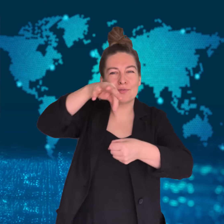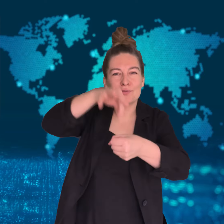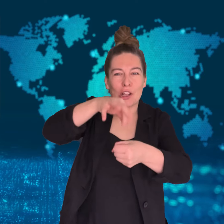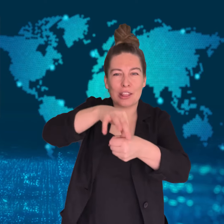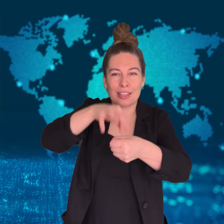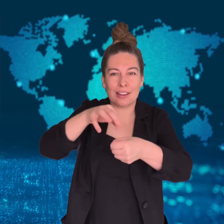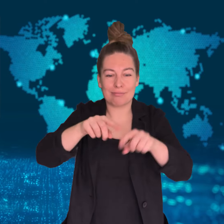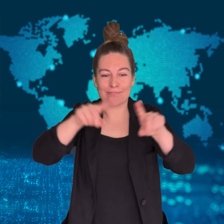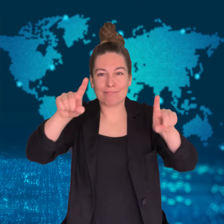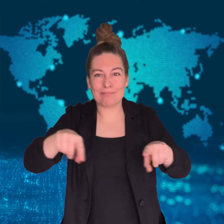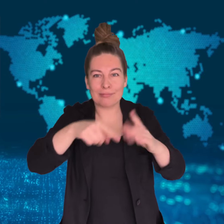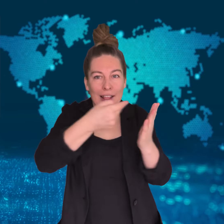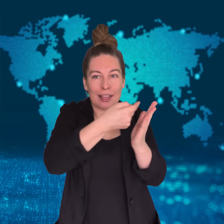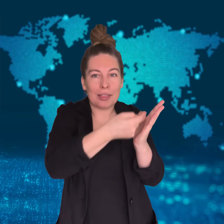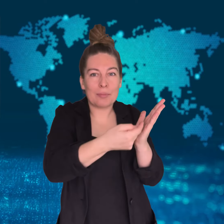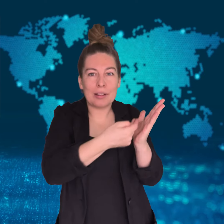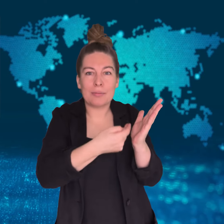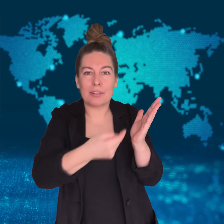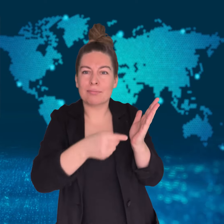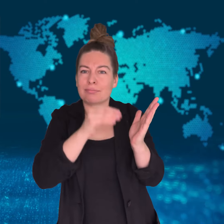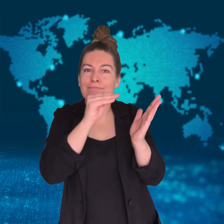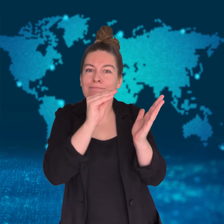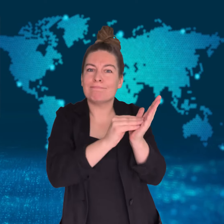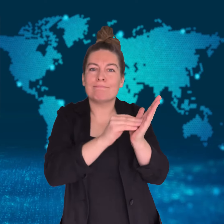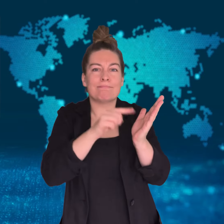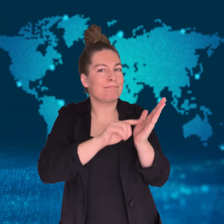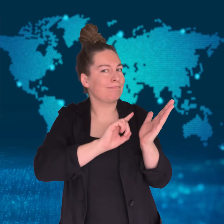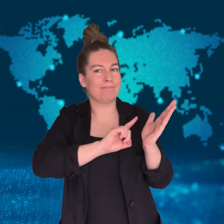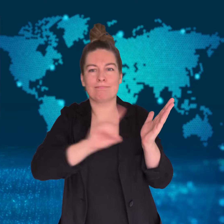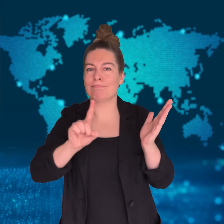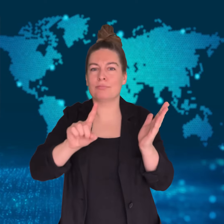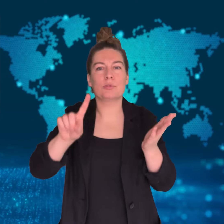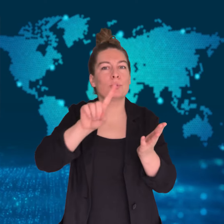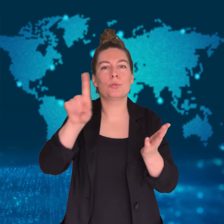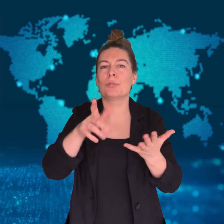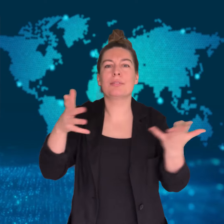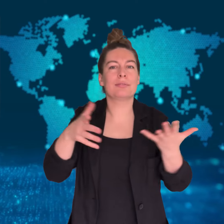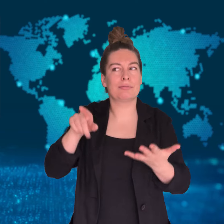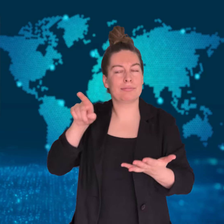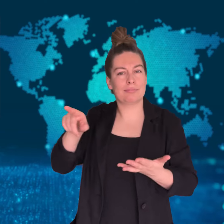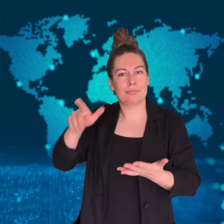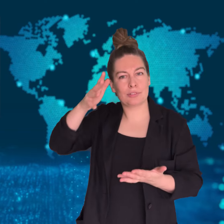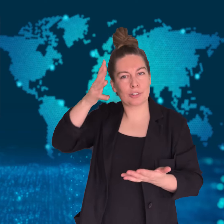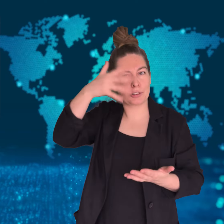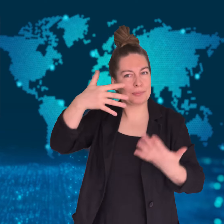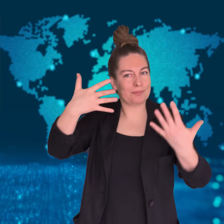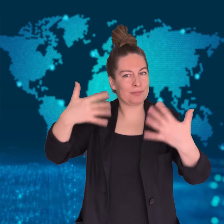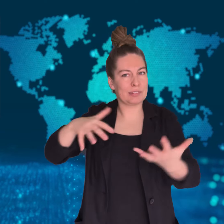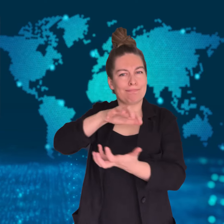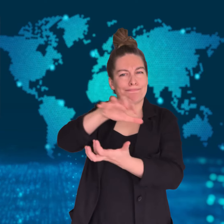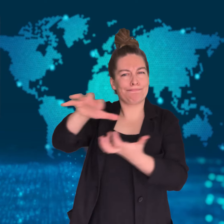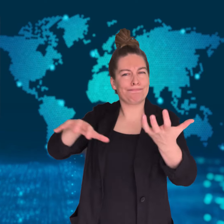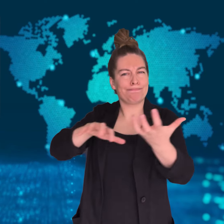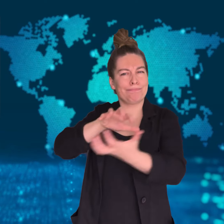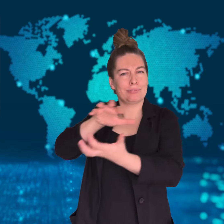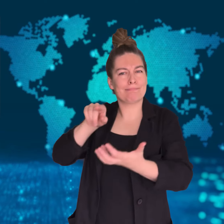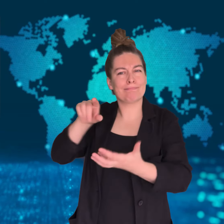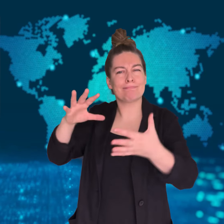The first state to do that, Colorado, had said their ballot would not carry